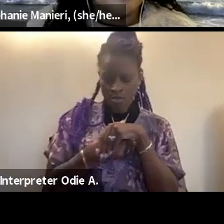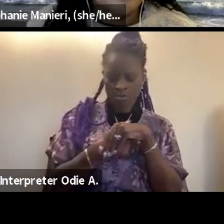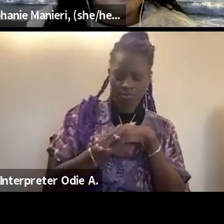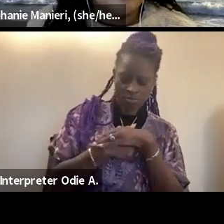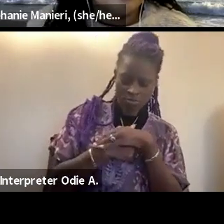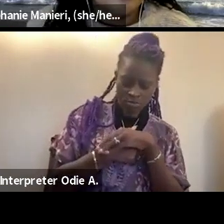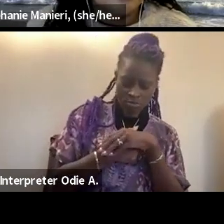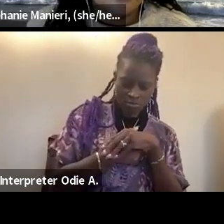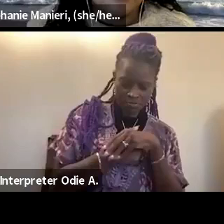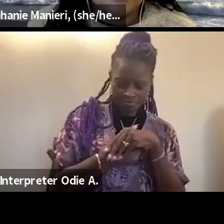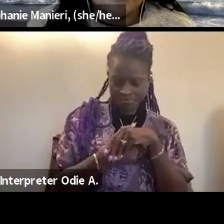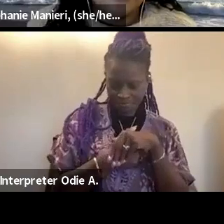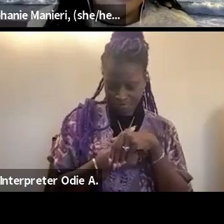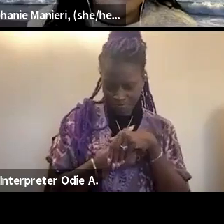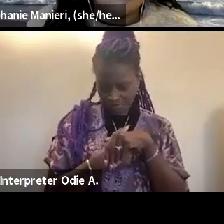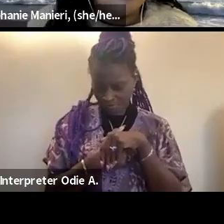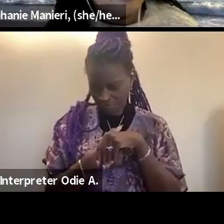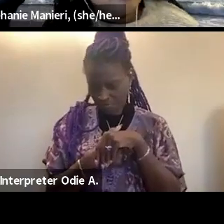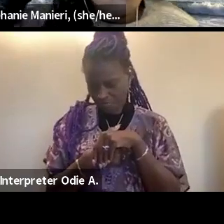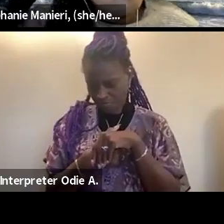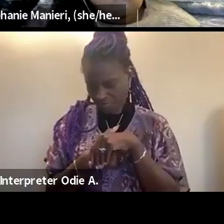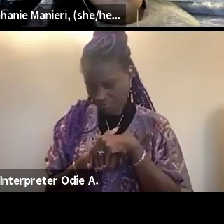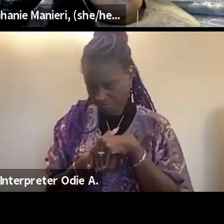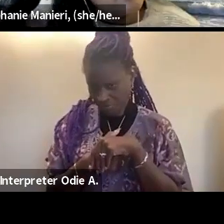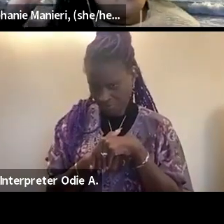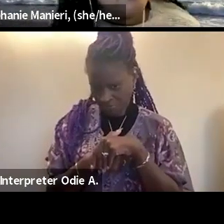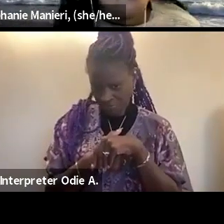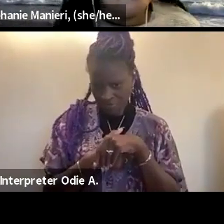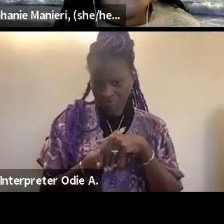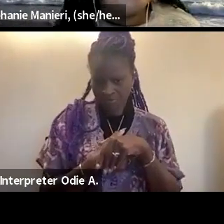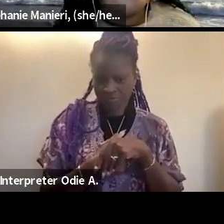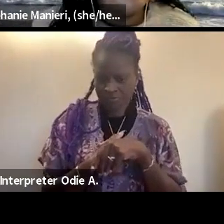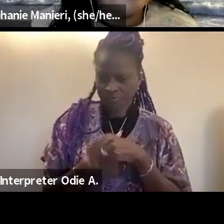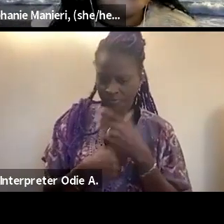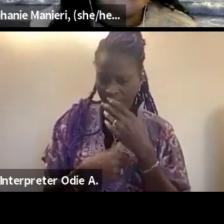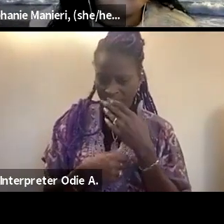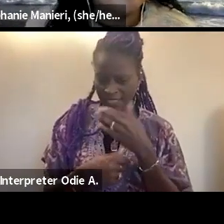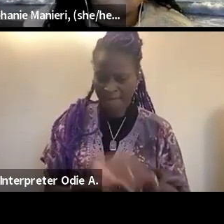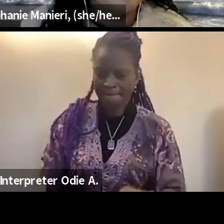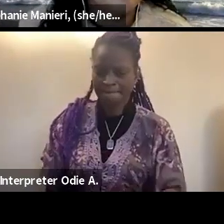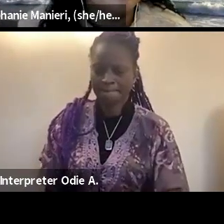So thank you for that question. Okay. Thank you, Camille.